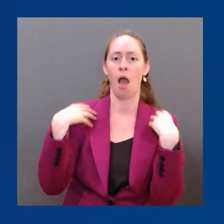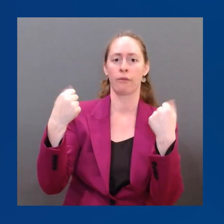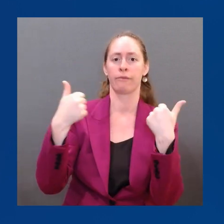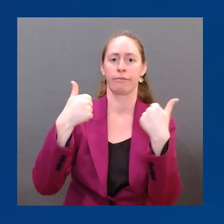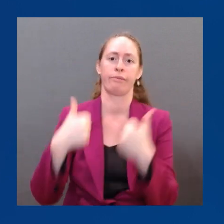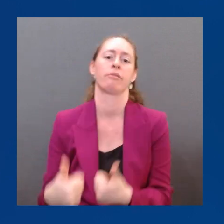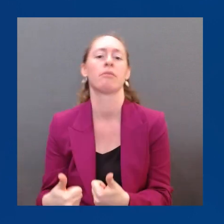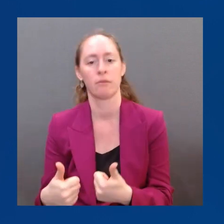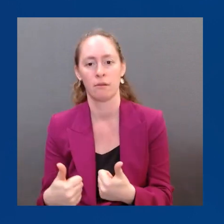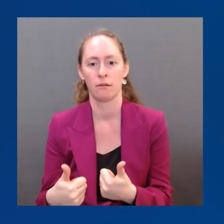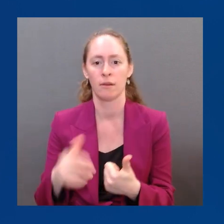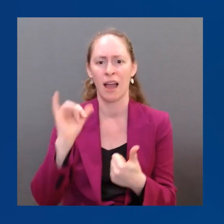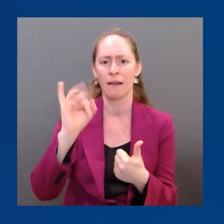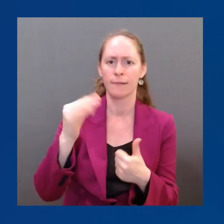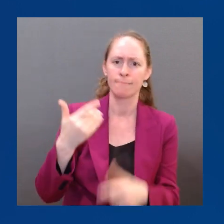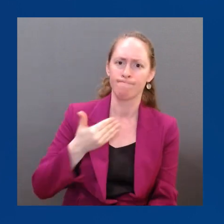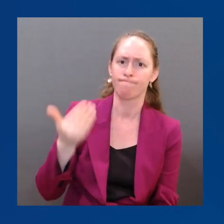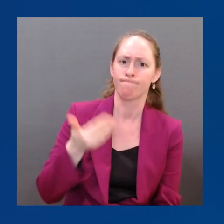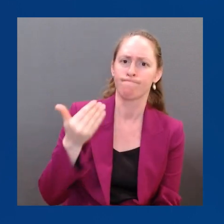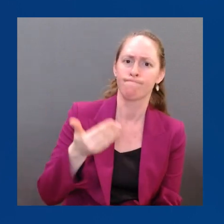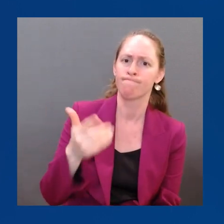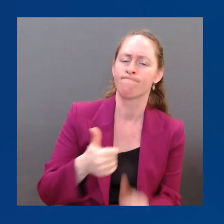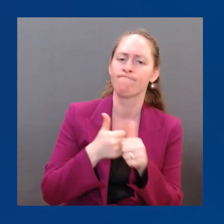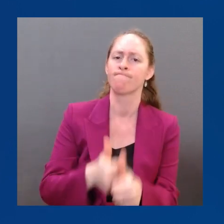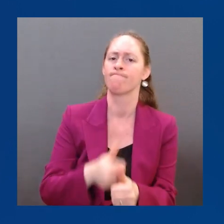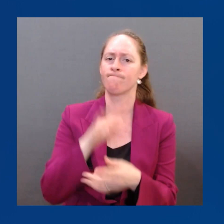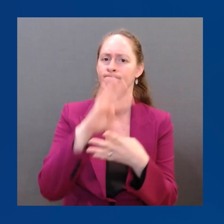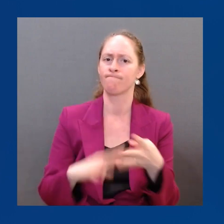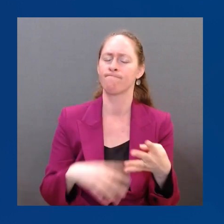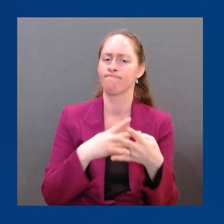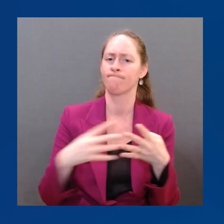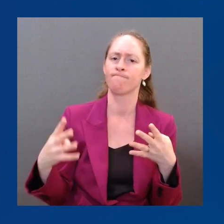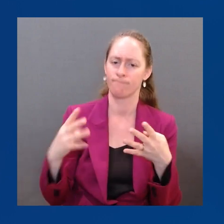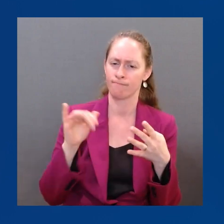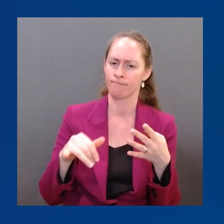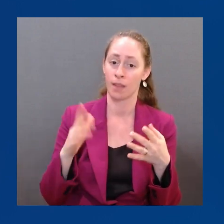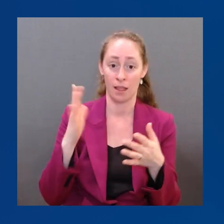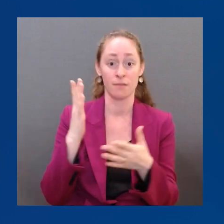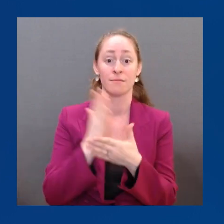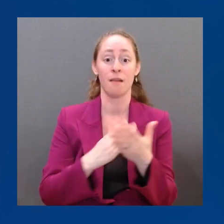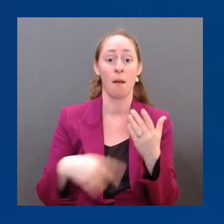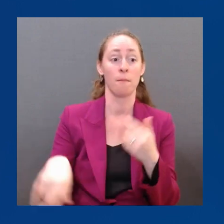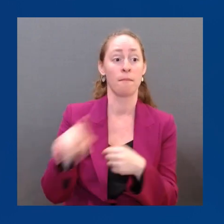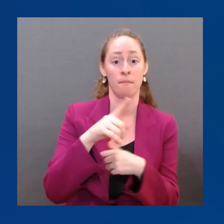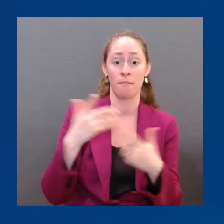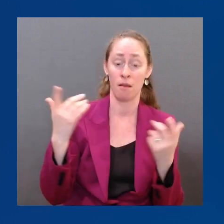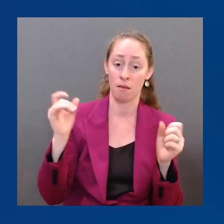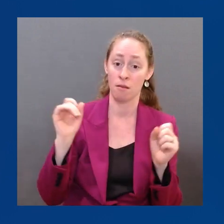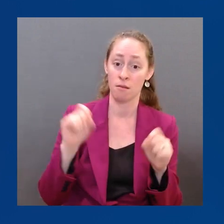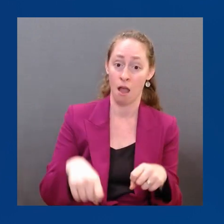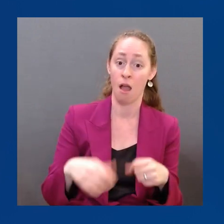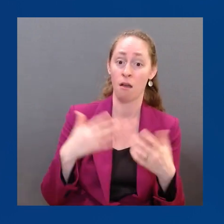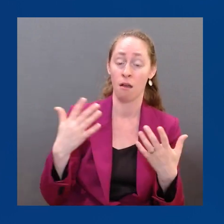that there are many people who are eligible for a fourth dose and even for a third dose -- have not yet received them.